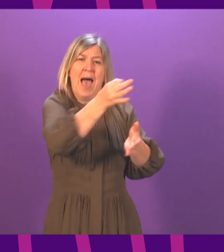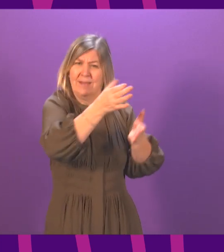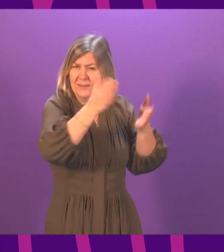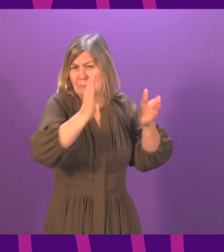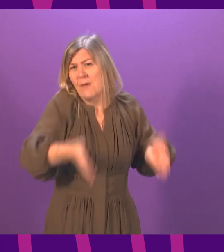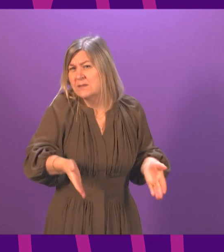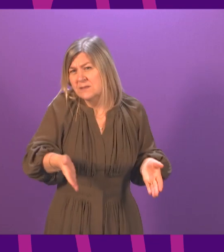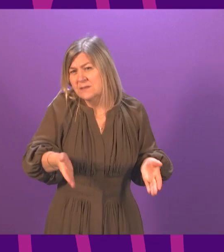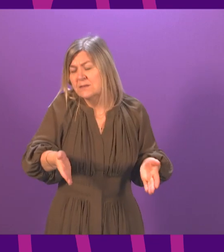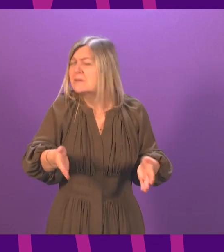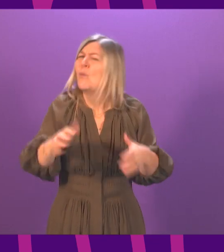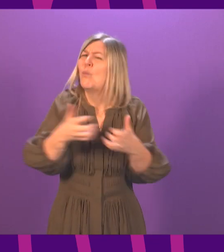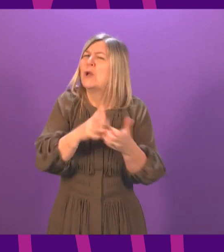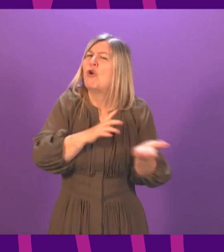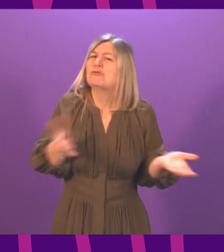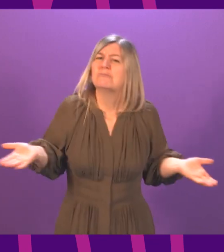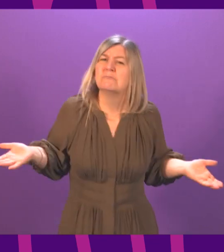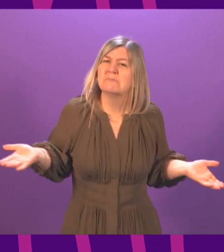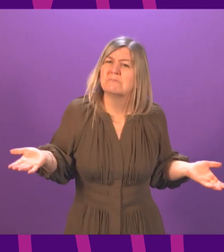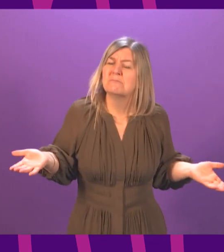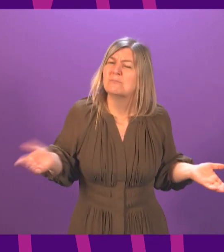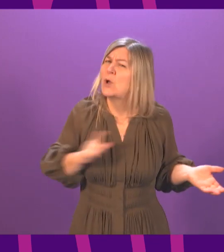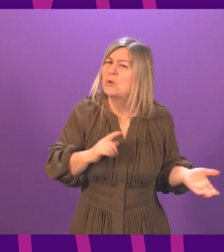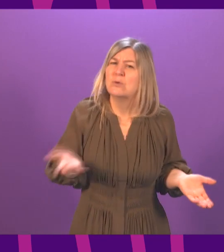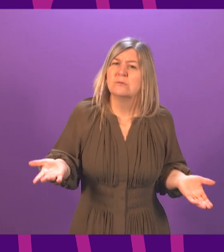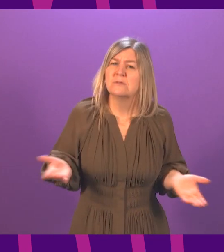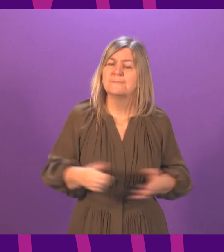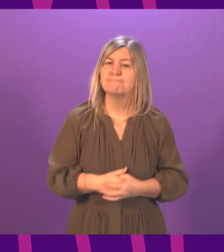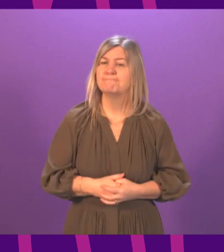The First Minister (Nicola Sturgeon):